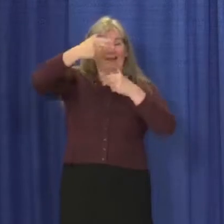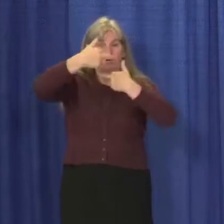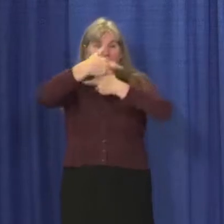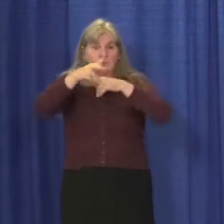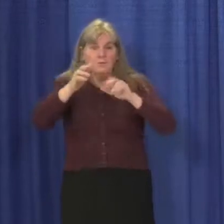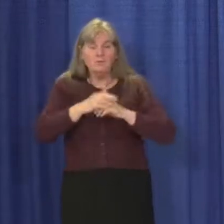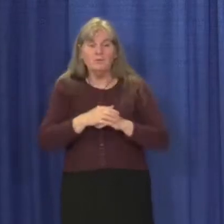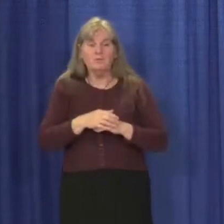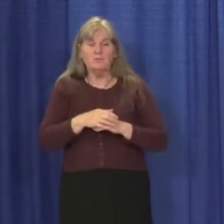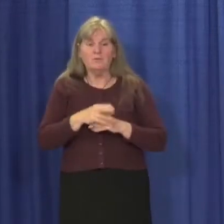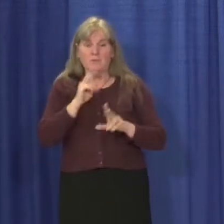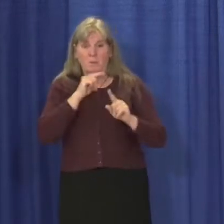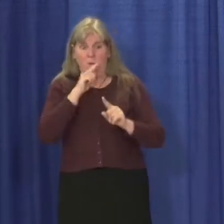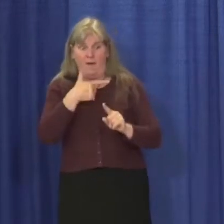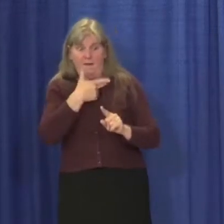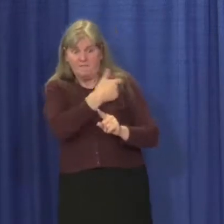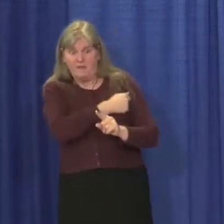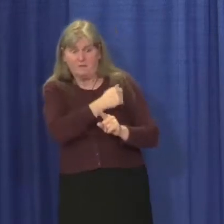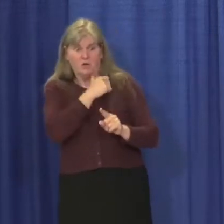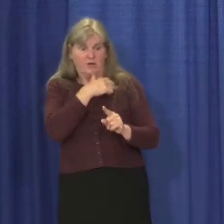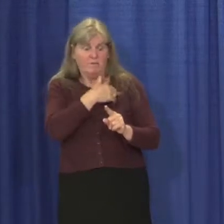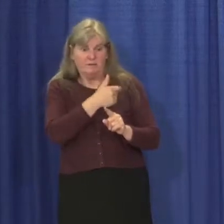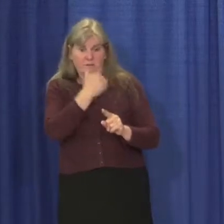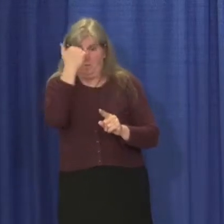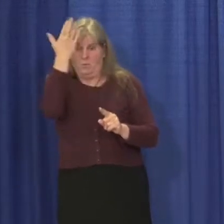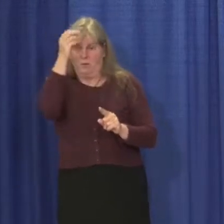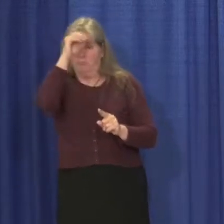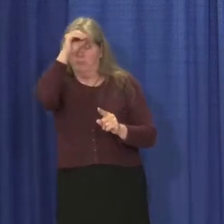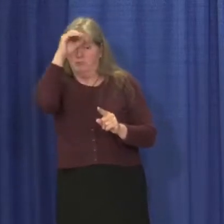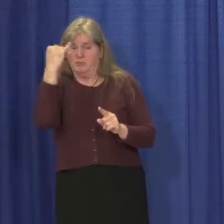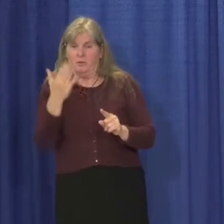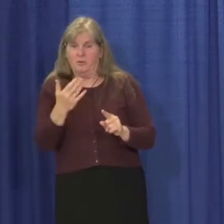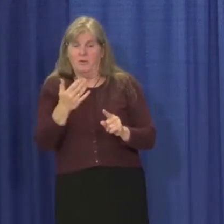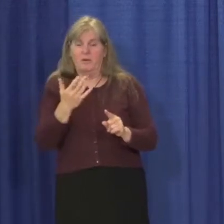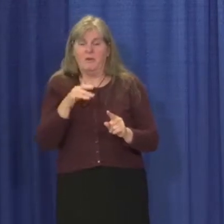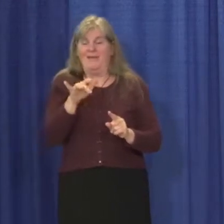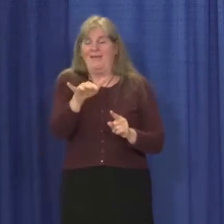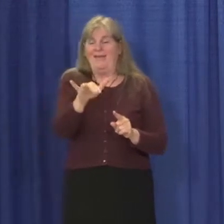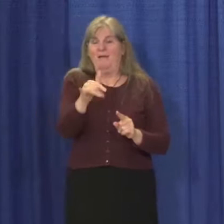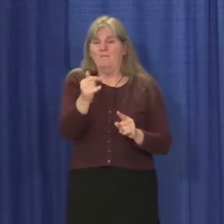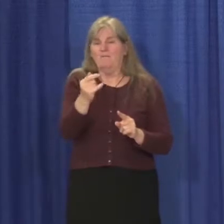status, and you are there for a while, maybe a mask would be